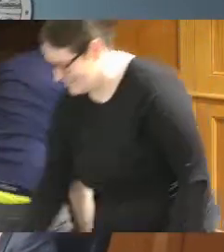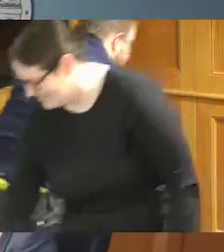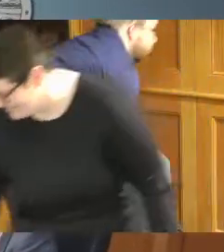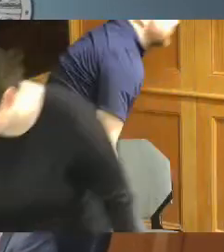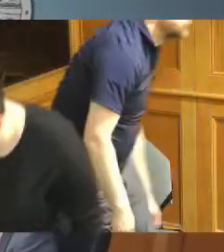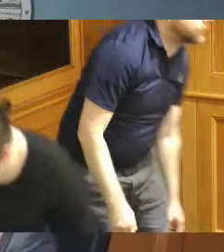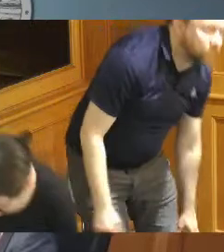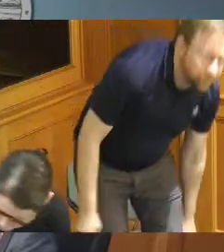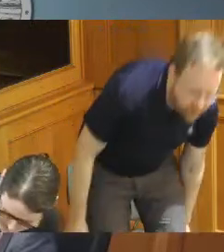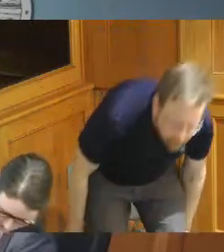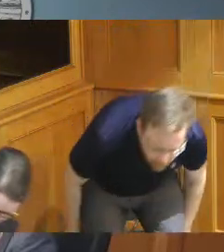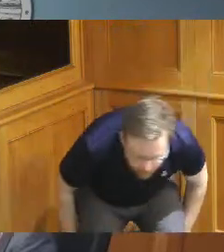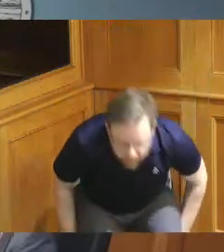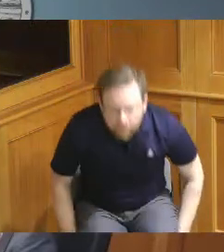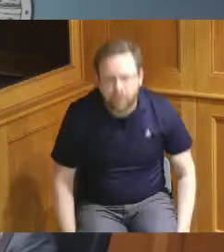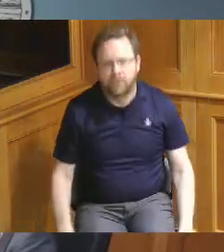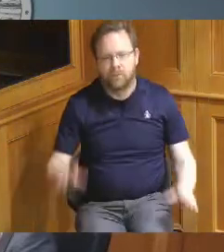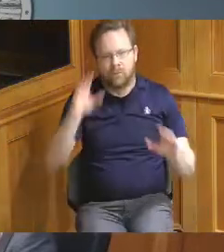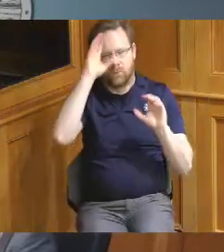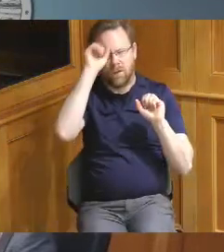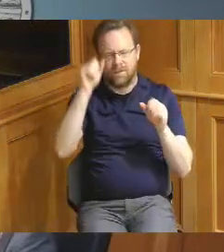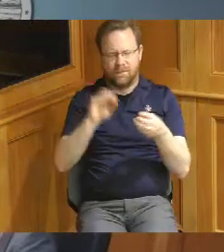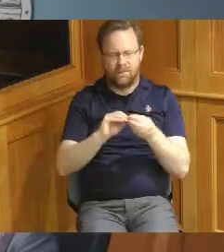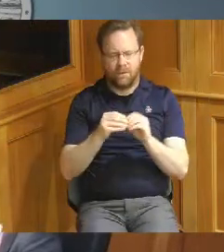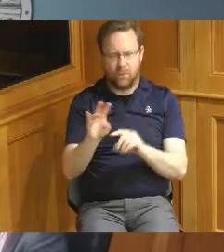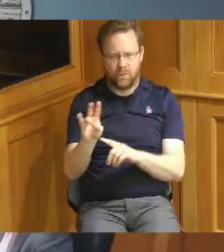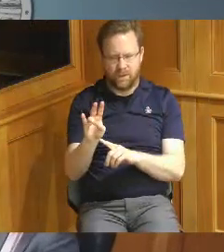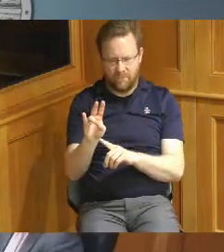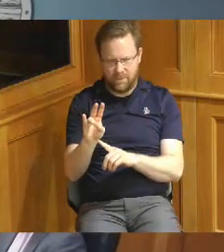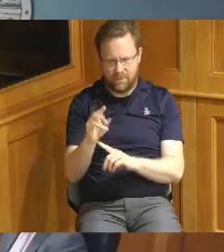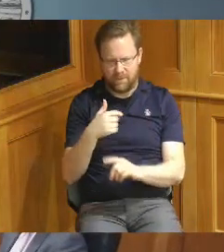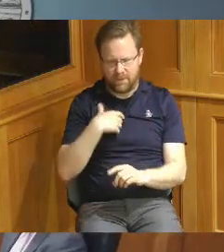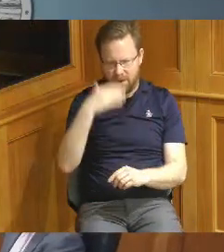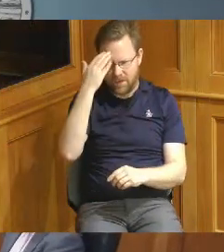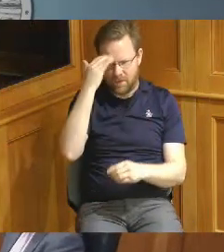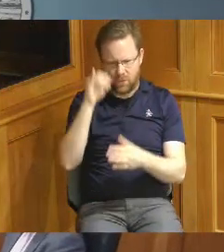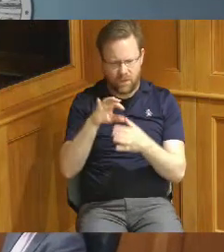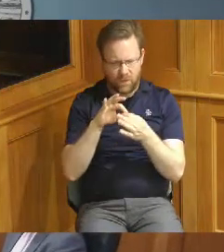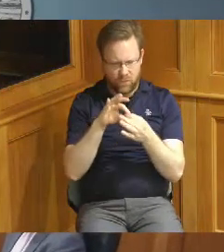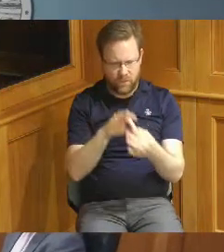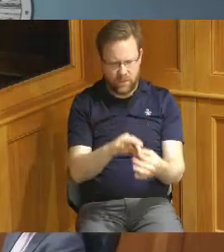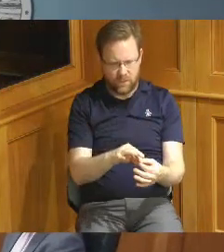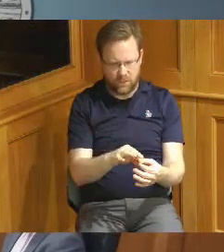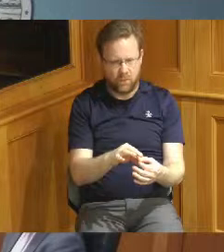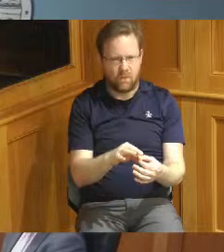you can be able to talk to them directly along with the blood pressure checks glucose checks